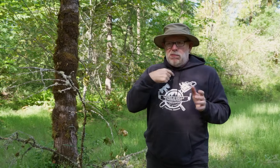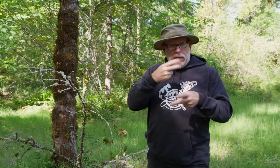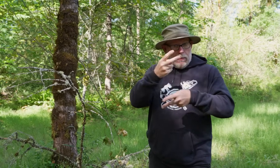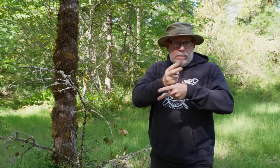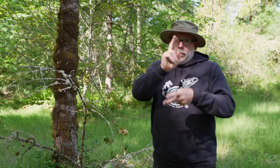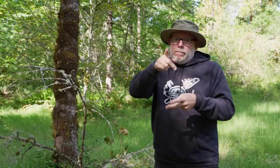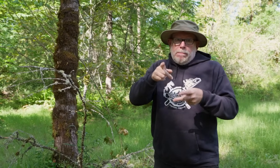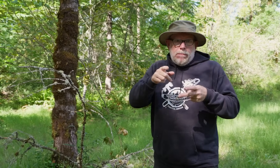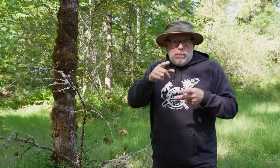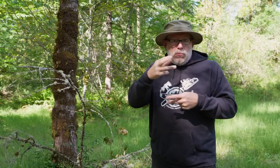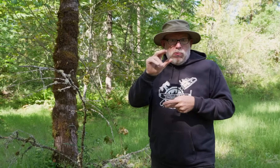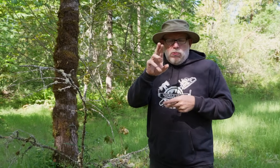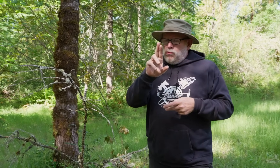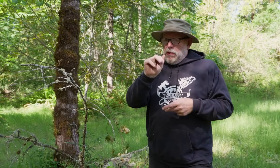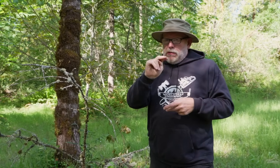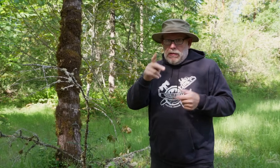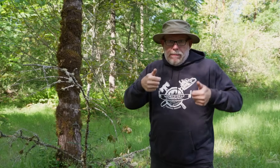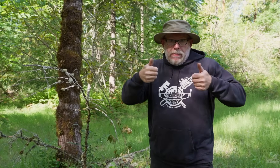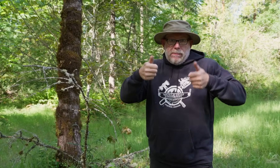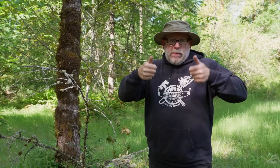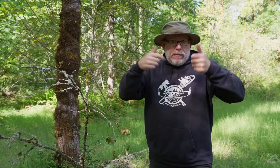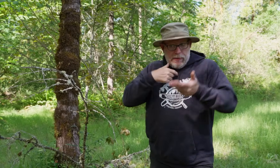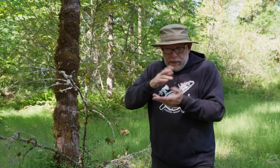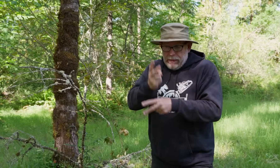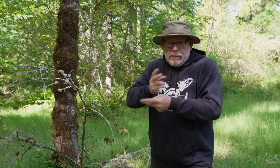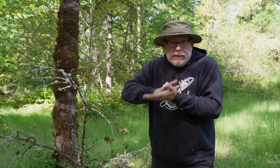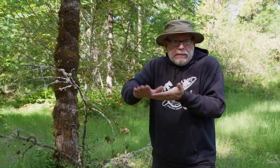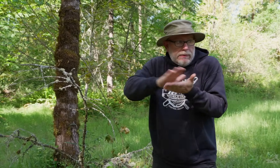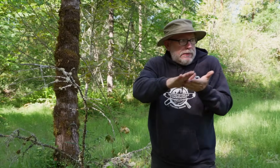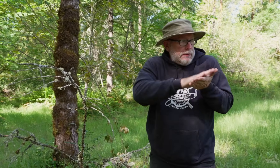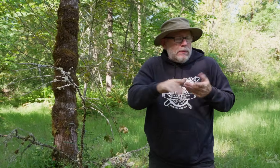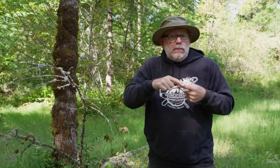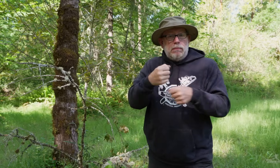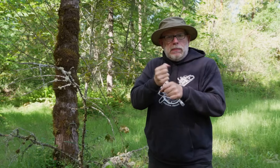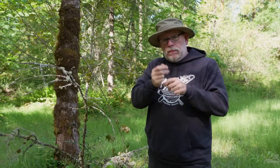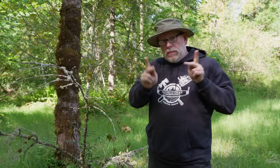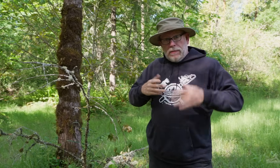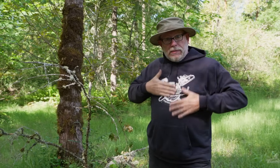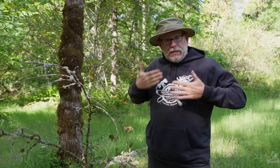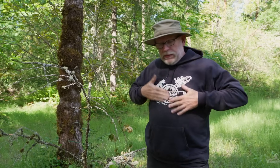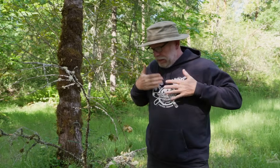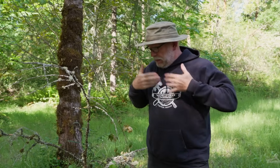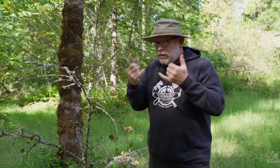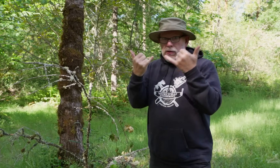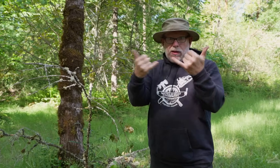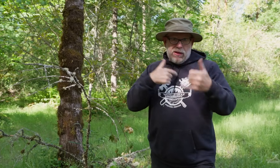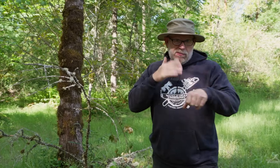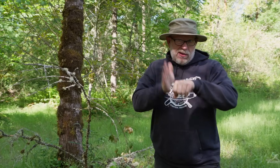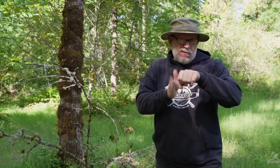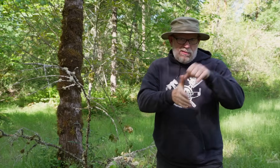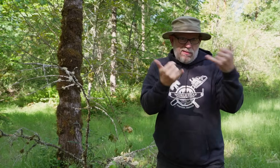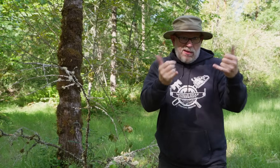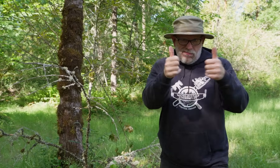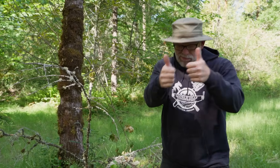I don’t want to lose that rank. I keep it clean to keep people happy. Now I’m going to cut this down.